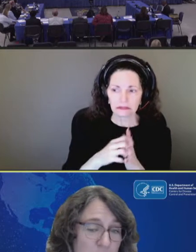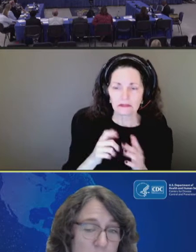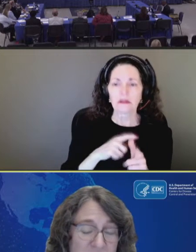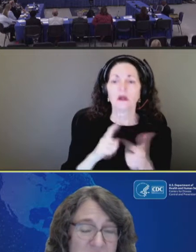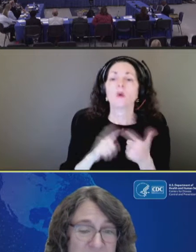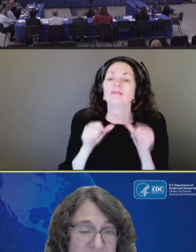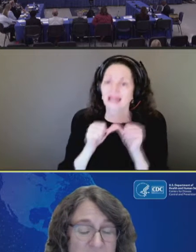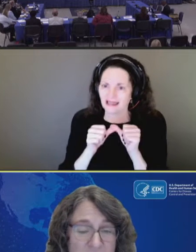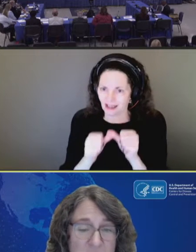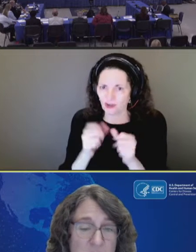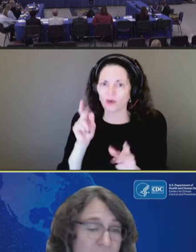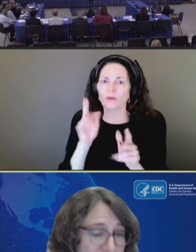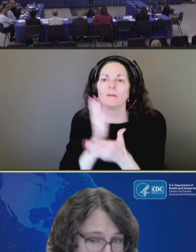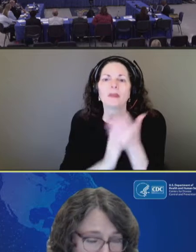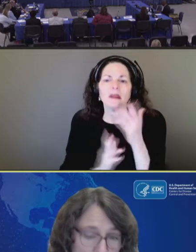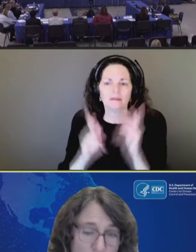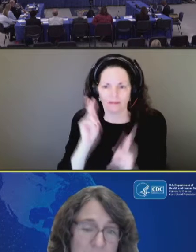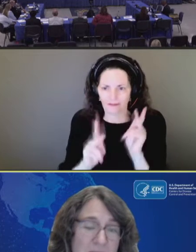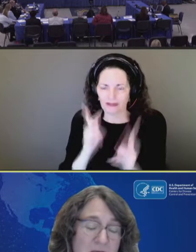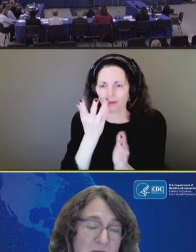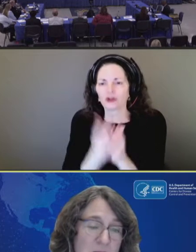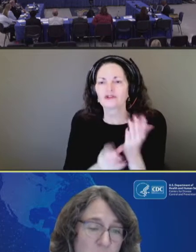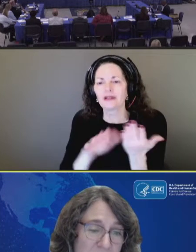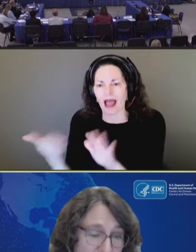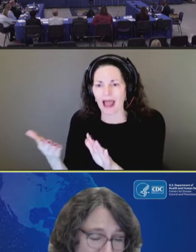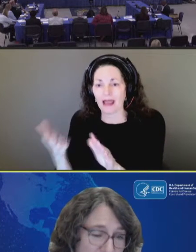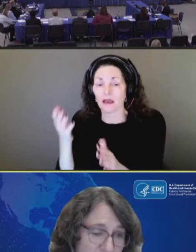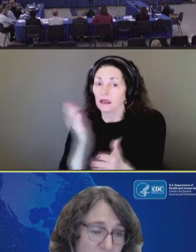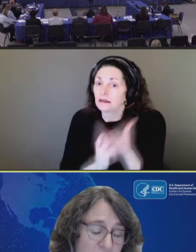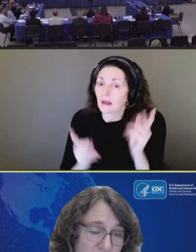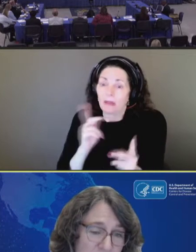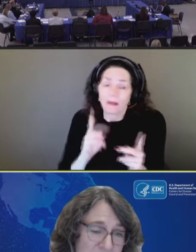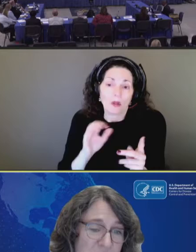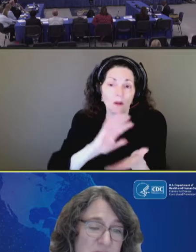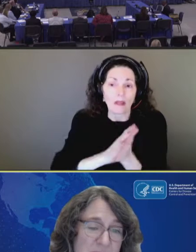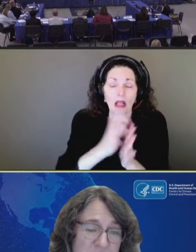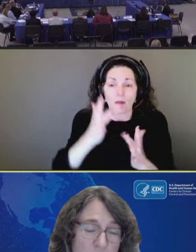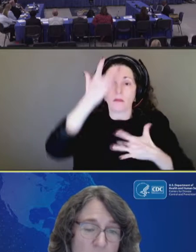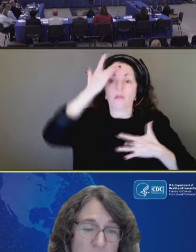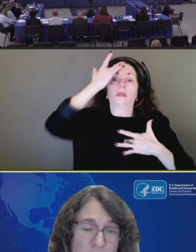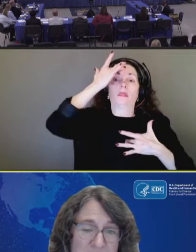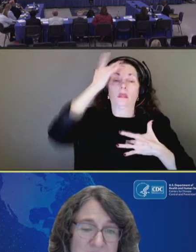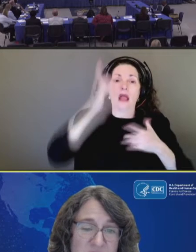People who were infected months ago, but because of their immune systems being so compromised,